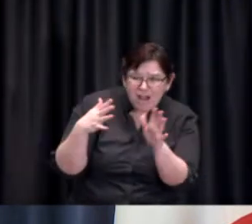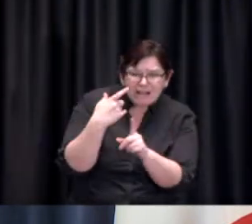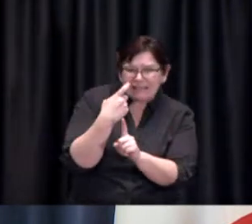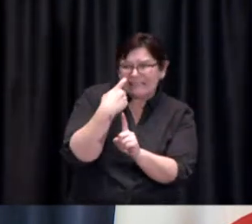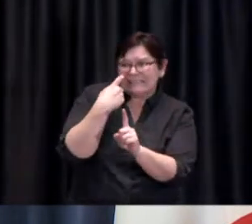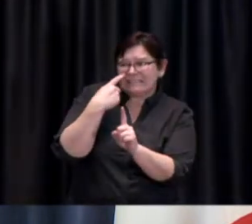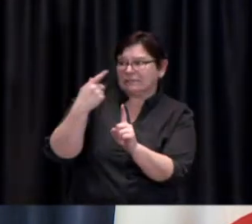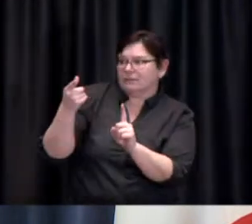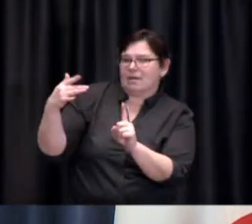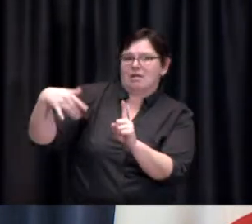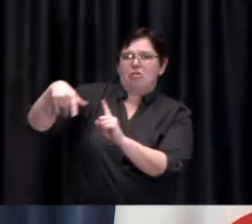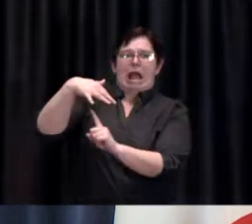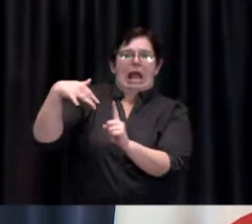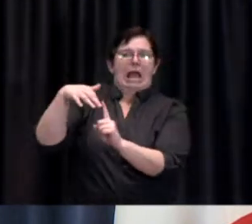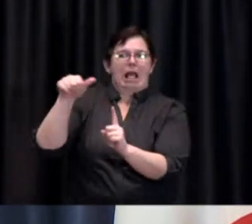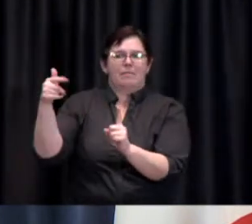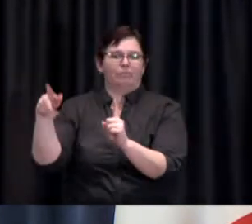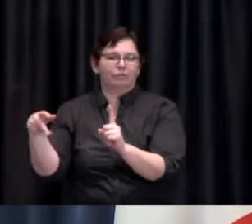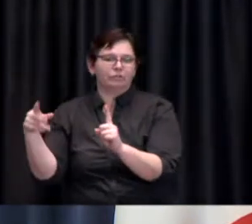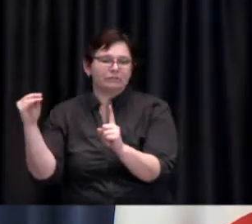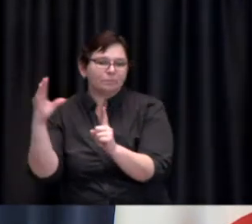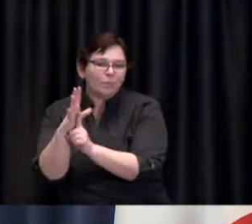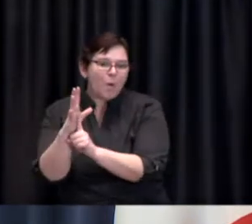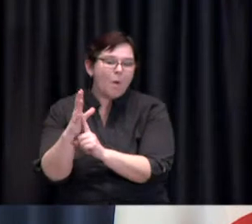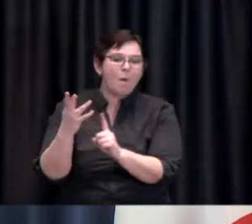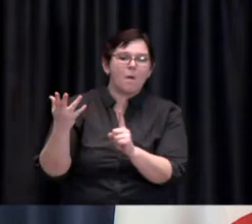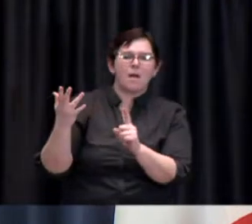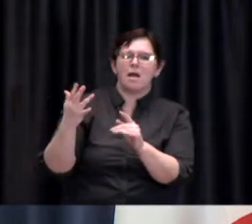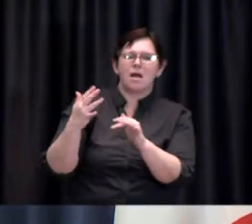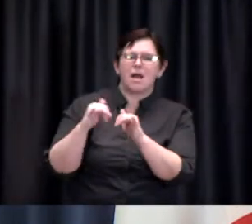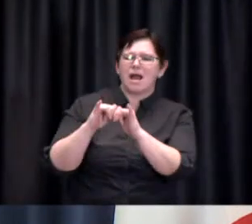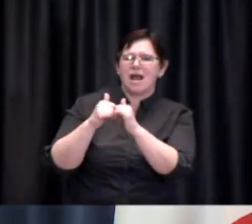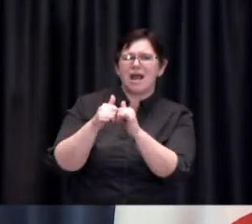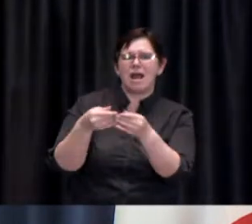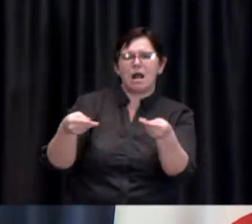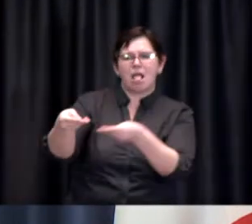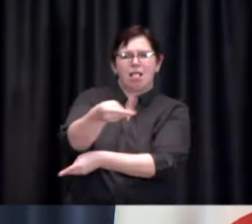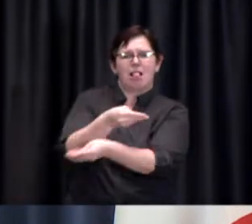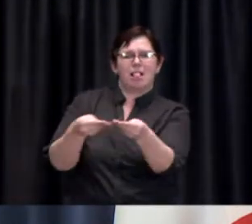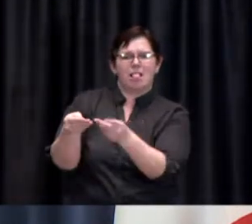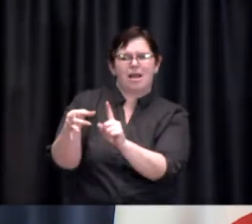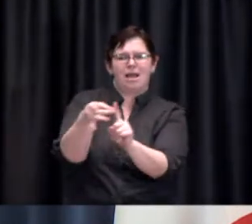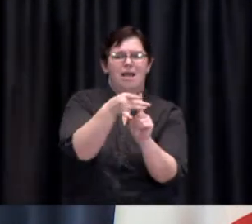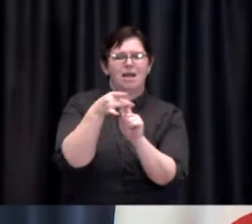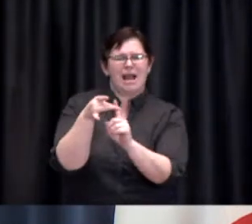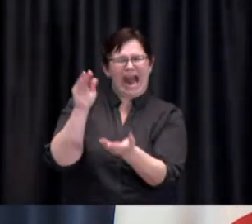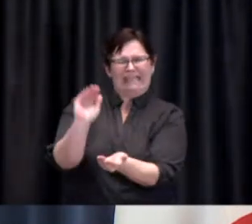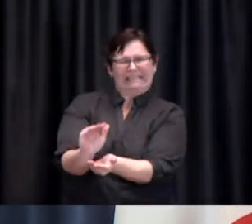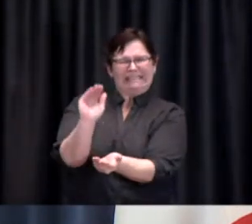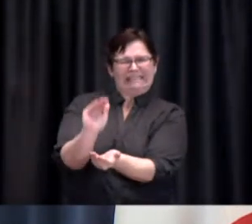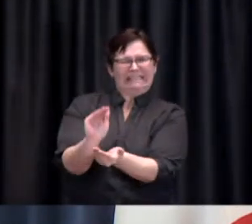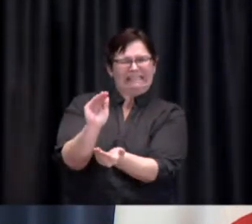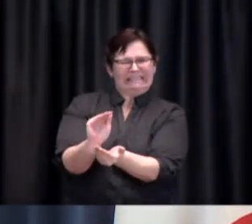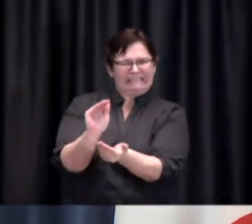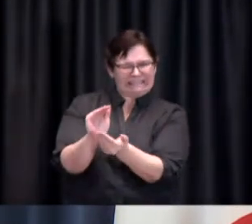well minimize further transmission risk so it's a very delicate balance that needs to be struck